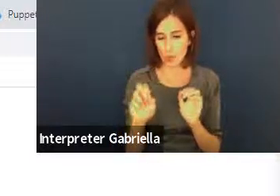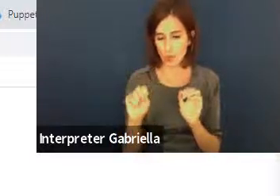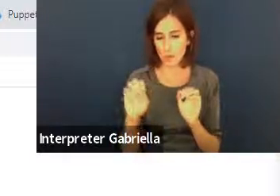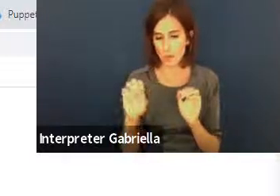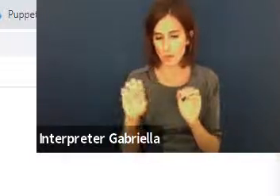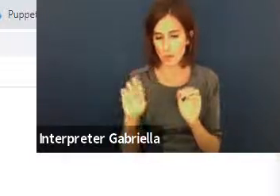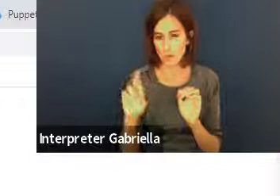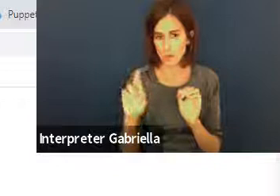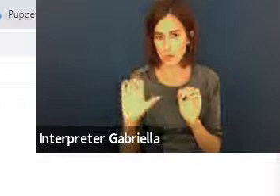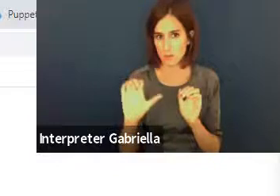Linda Kobashigawa: Yet